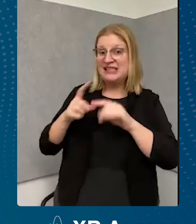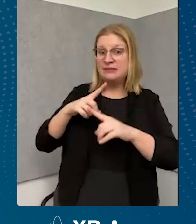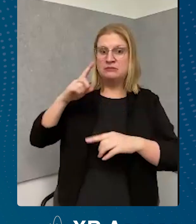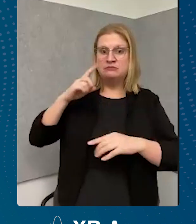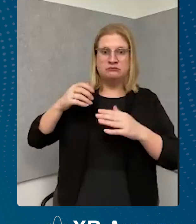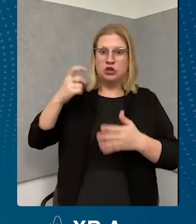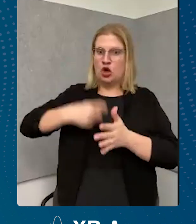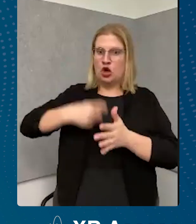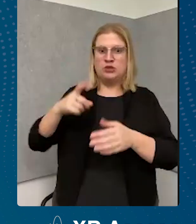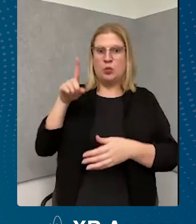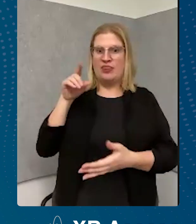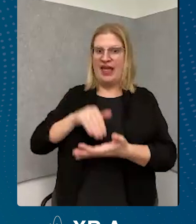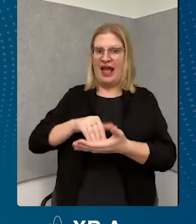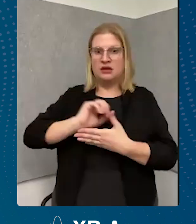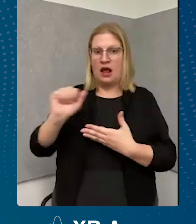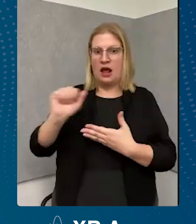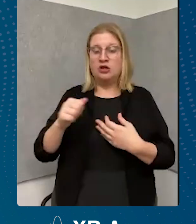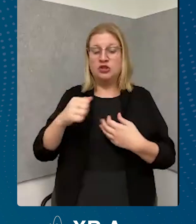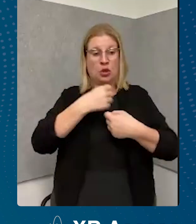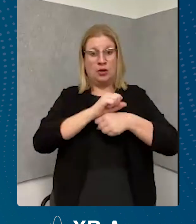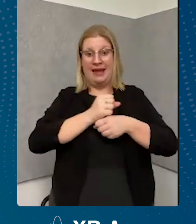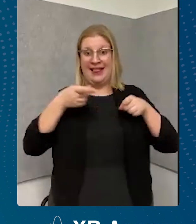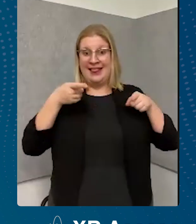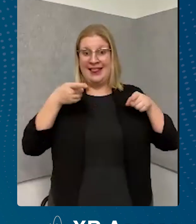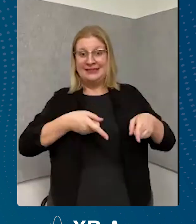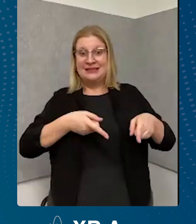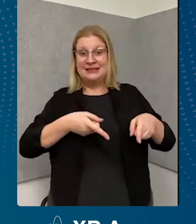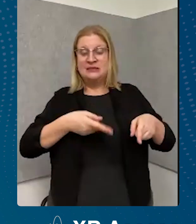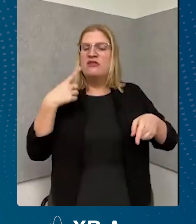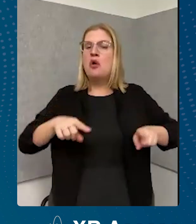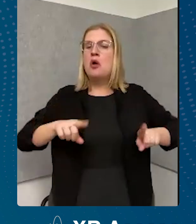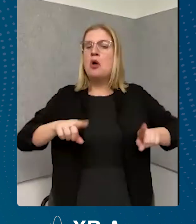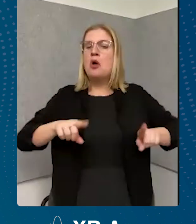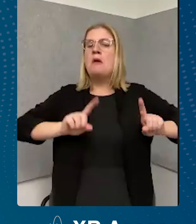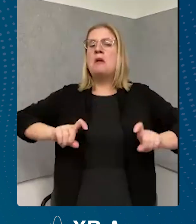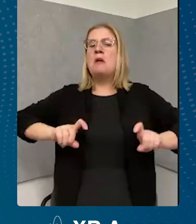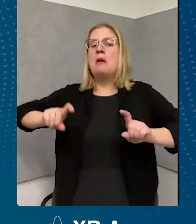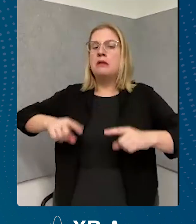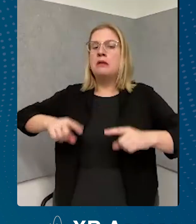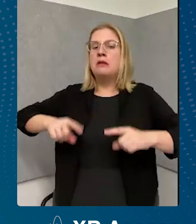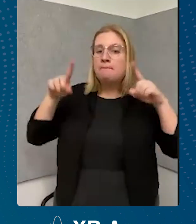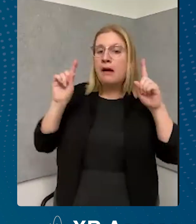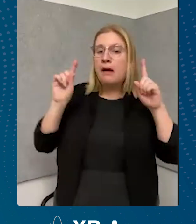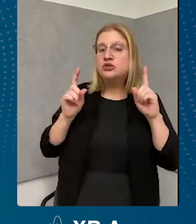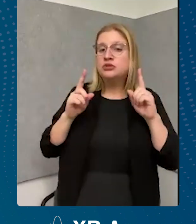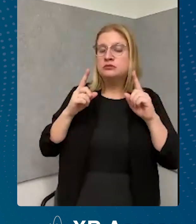So we decided to make a device like this, just so that we can test it out to make sure it works with any device with four buttons.